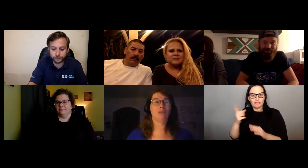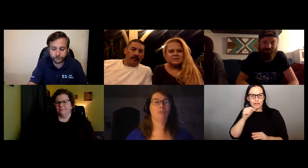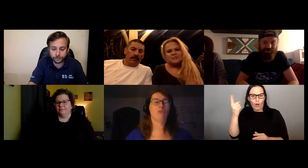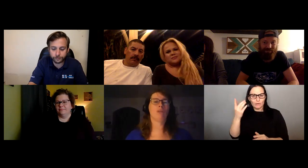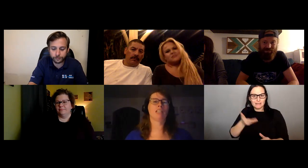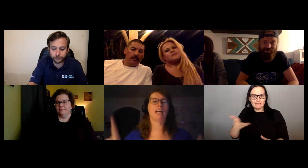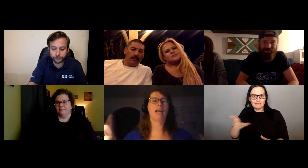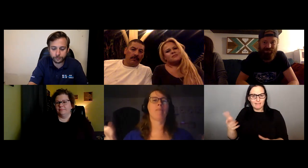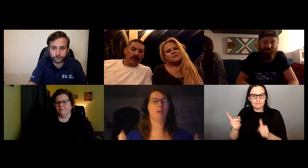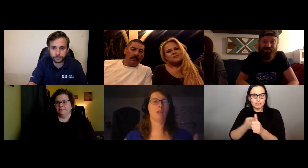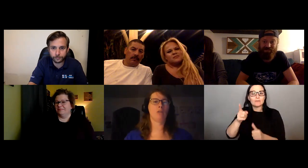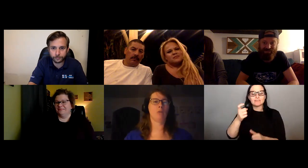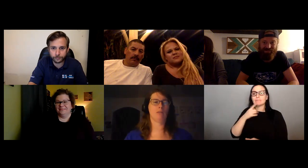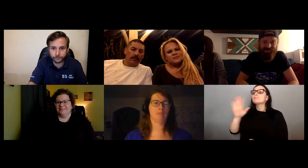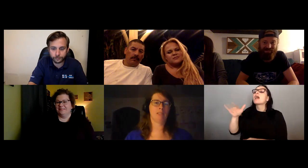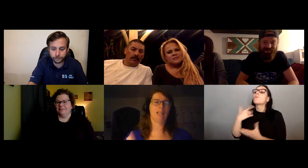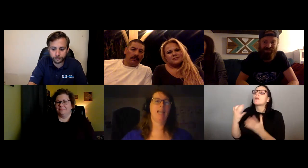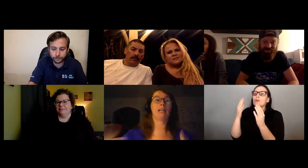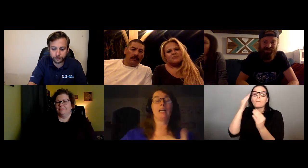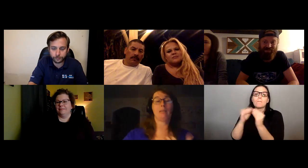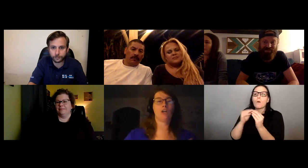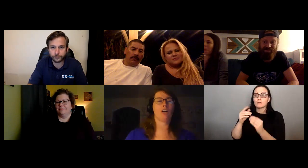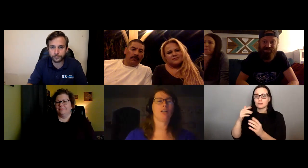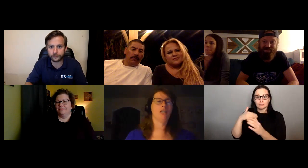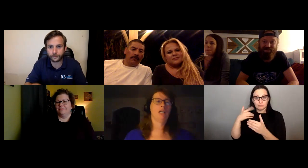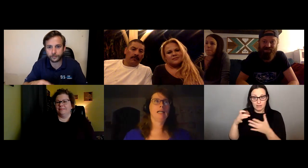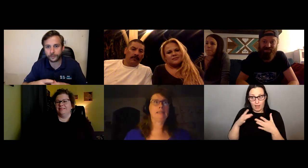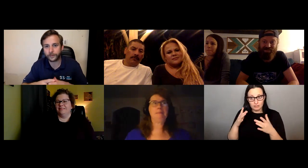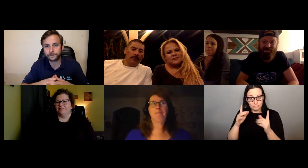you have to say hey i want to know more